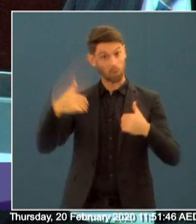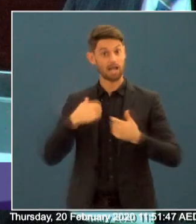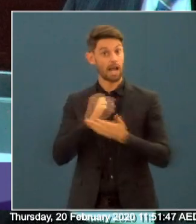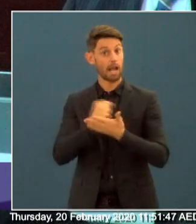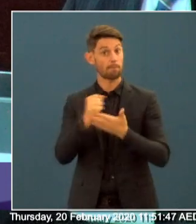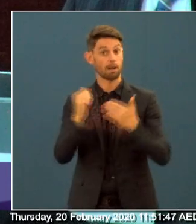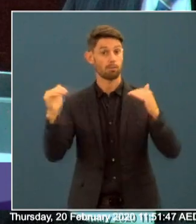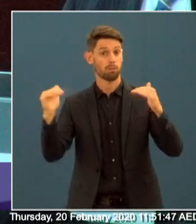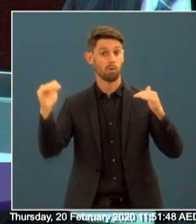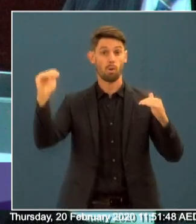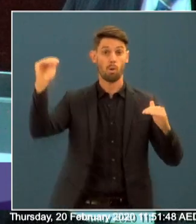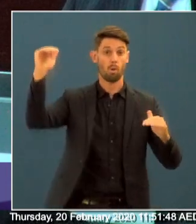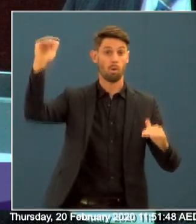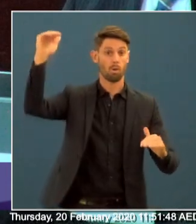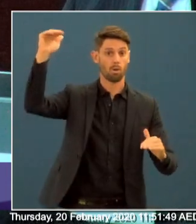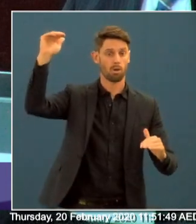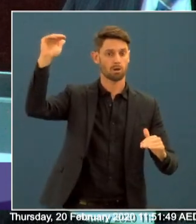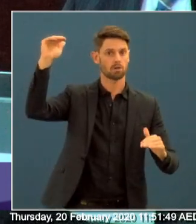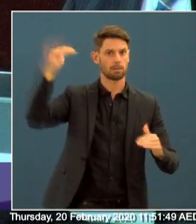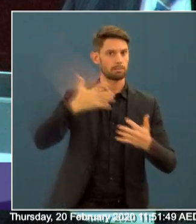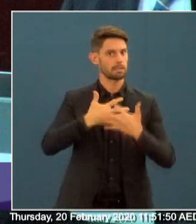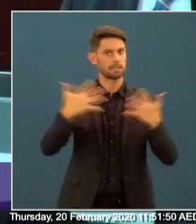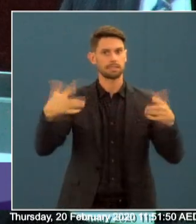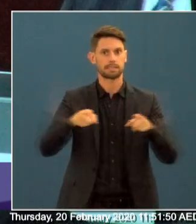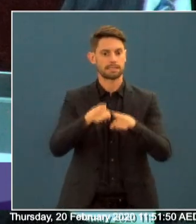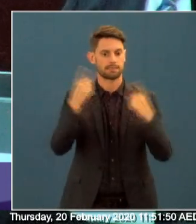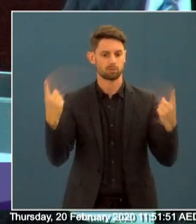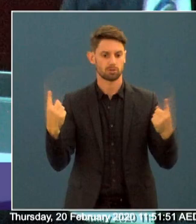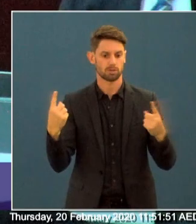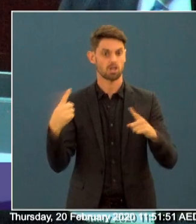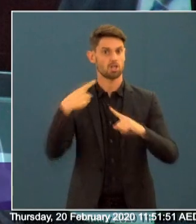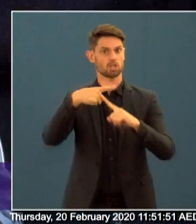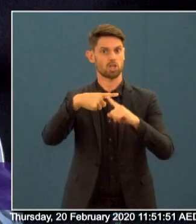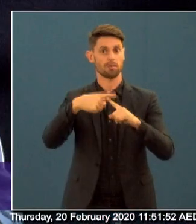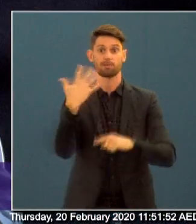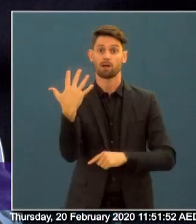Again, without being alarmist, that is a rather alarming figure, is it not? It's very high.